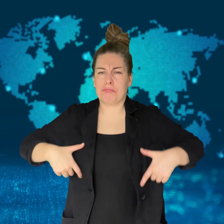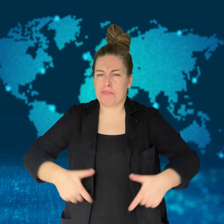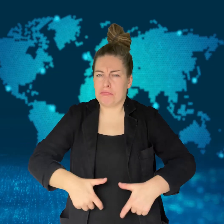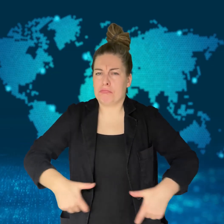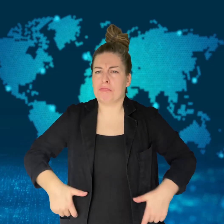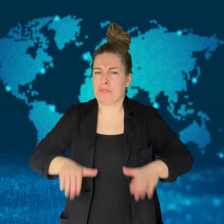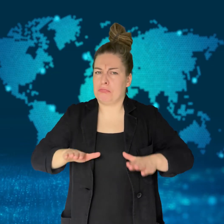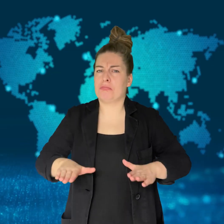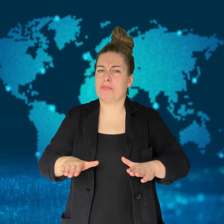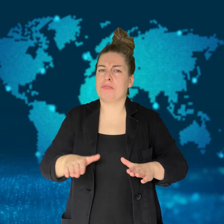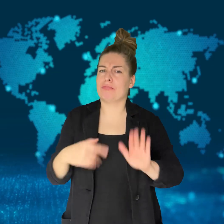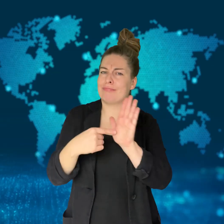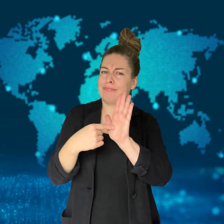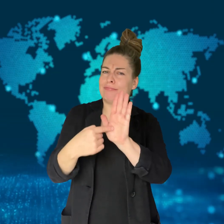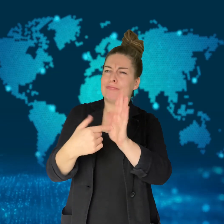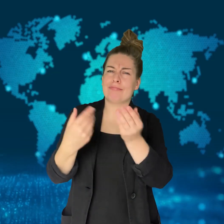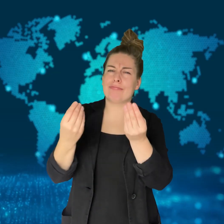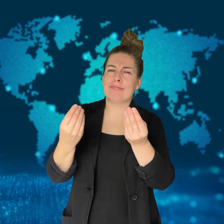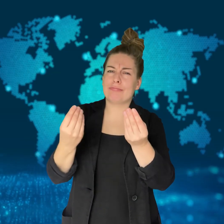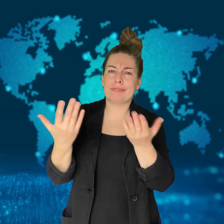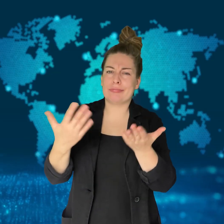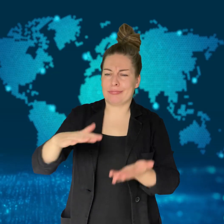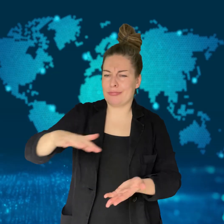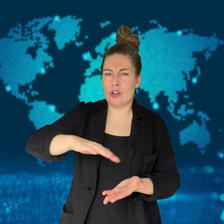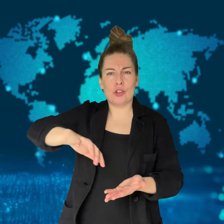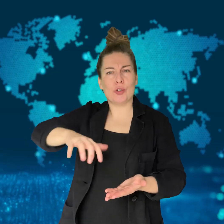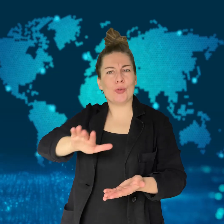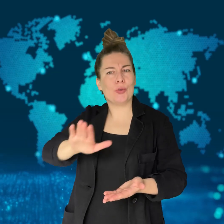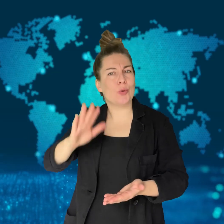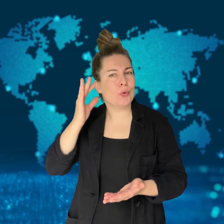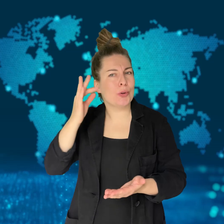Videos of the woman were shared on social media,